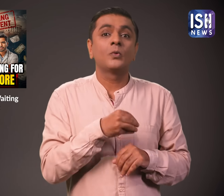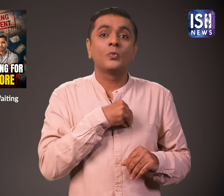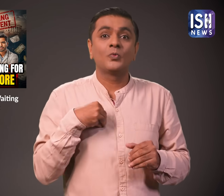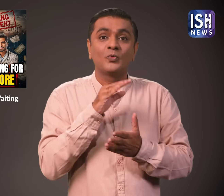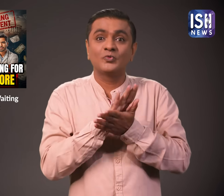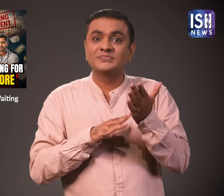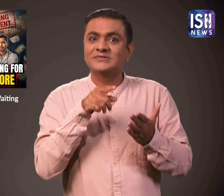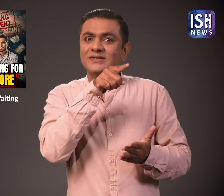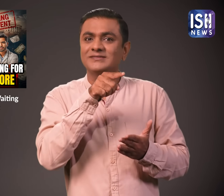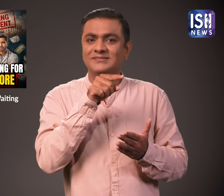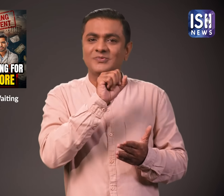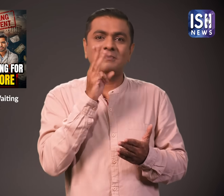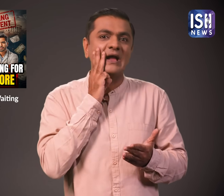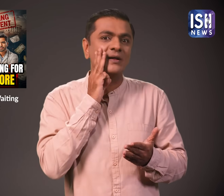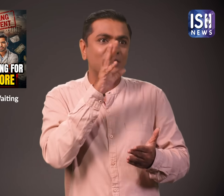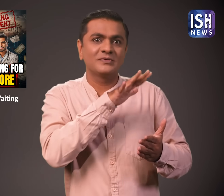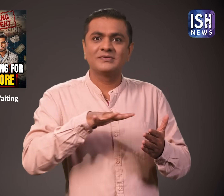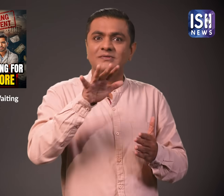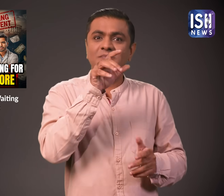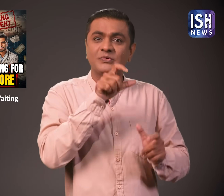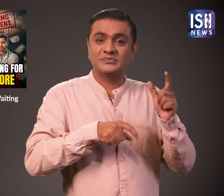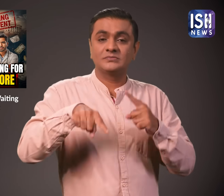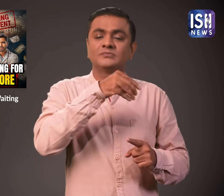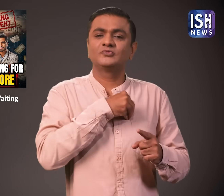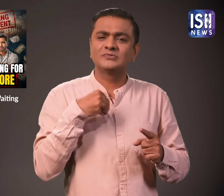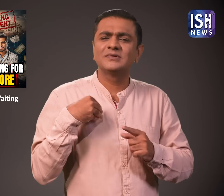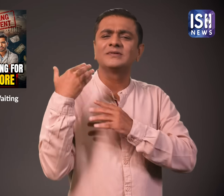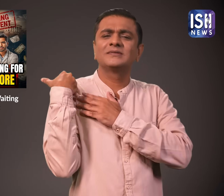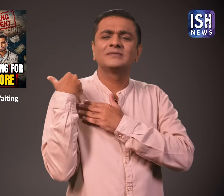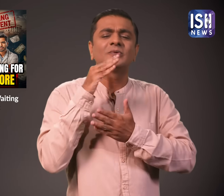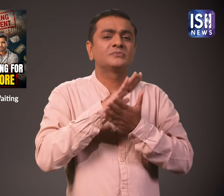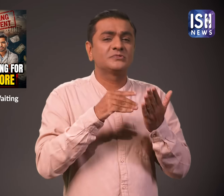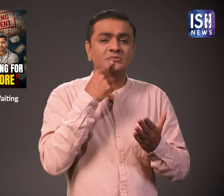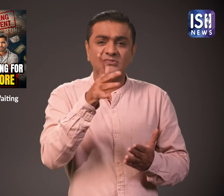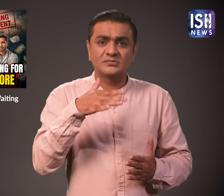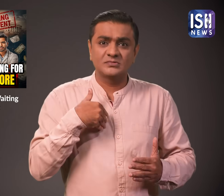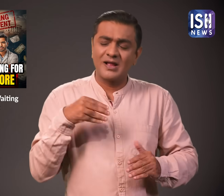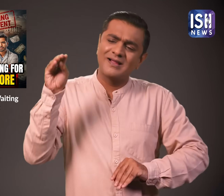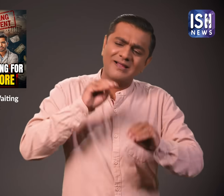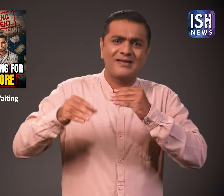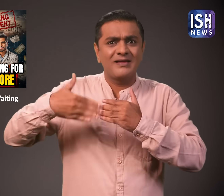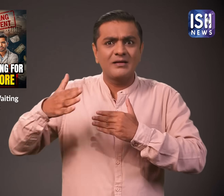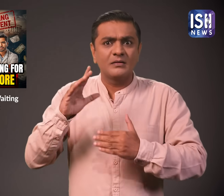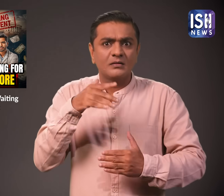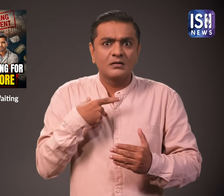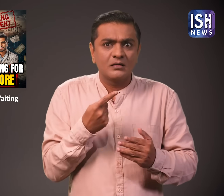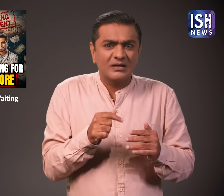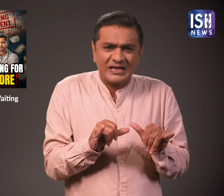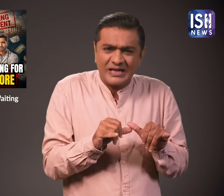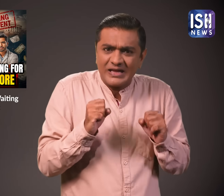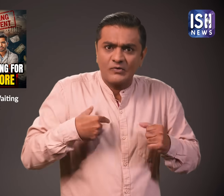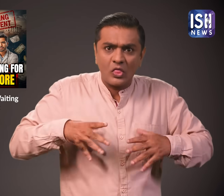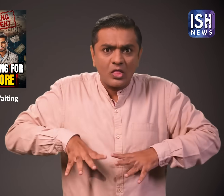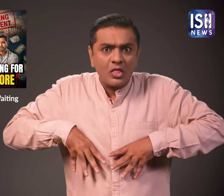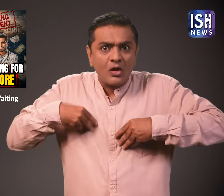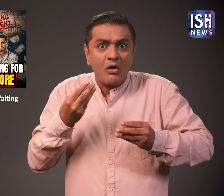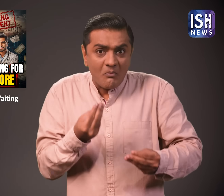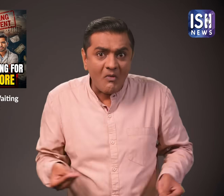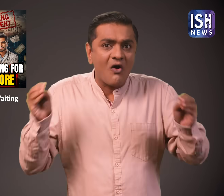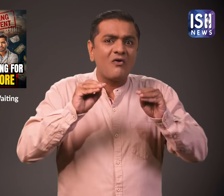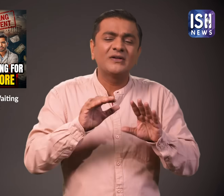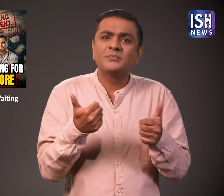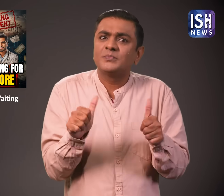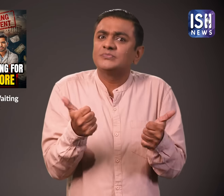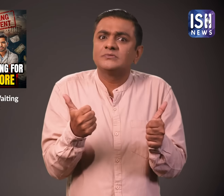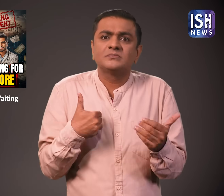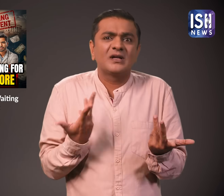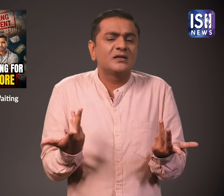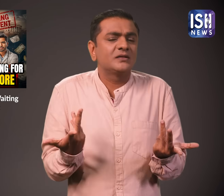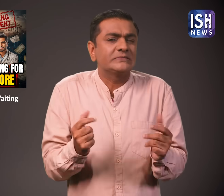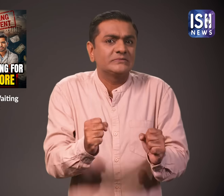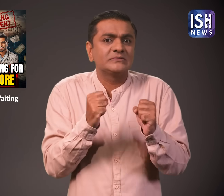Hospital administrators and doctors said they had been paying from their own pockets but cannot continue treating patients free of cost.